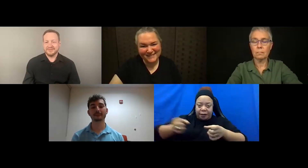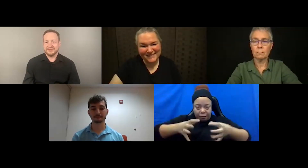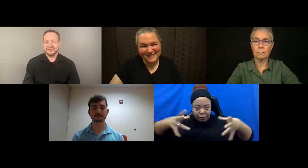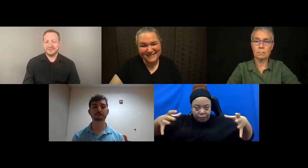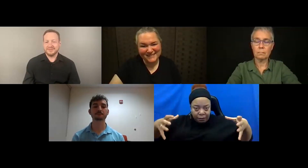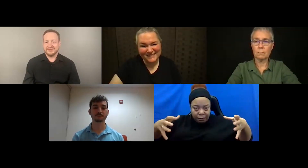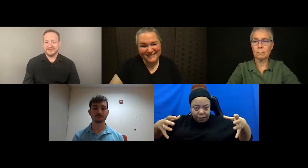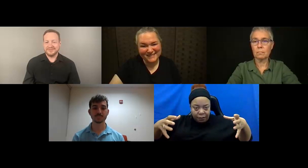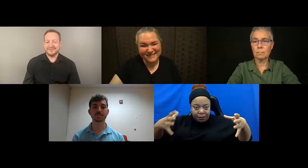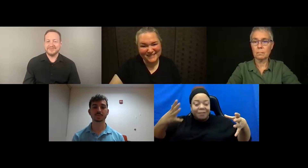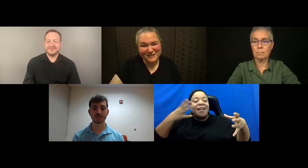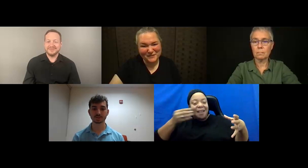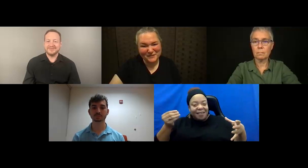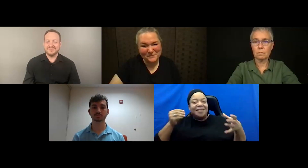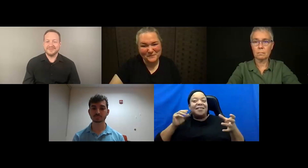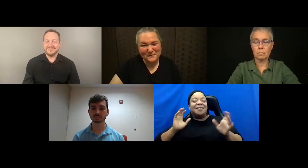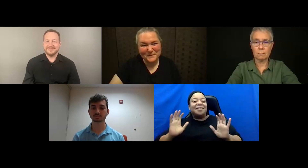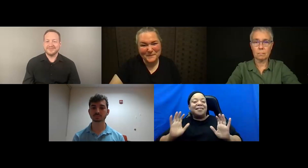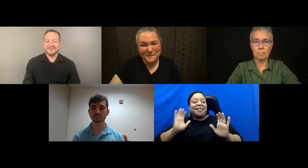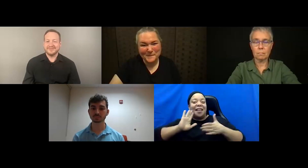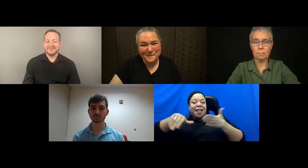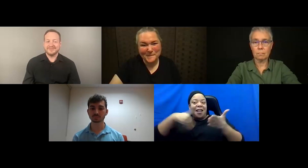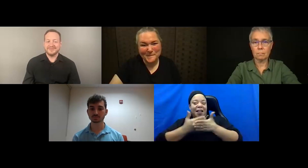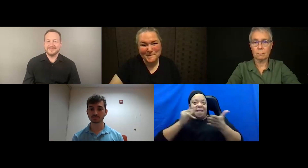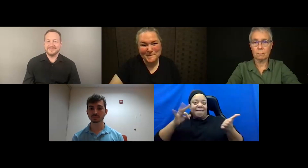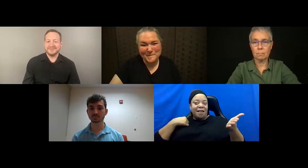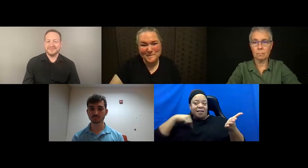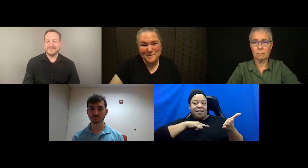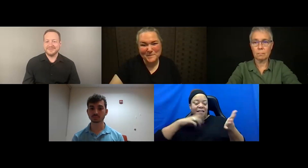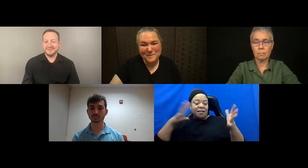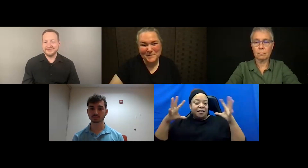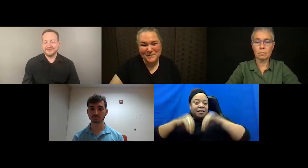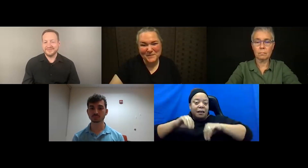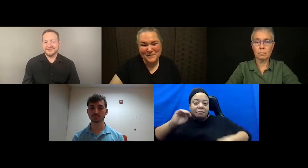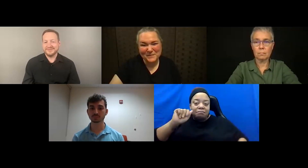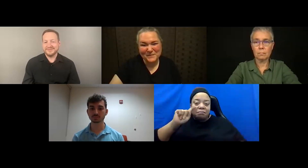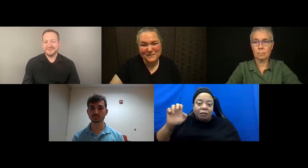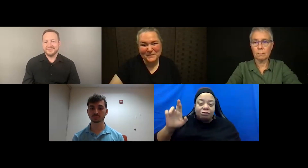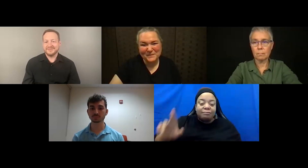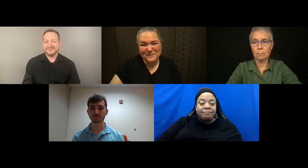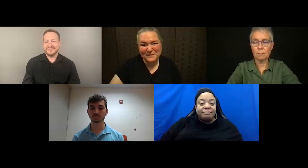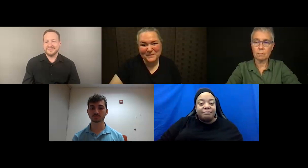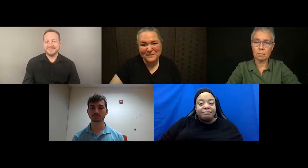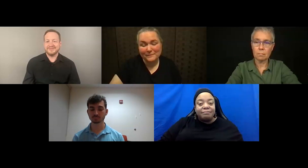To include everyone in that future, all of us matter.